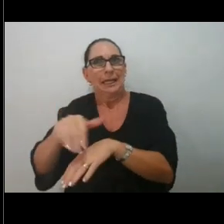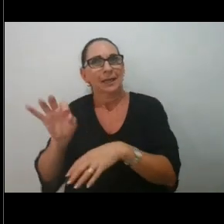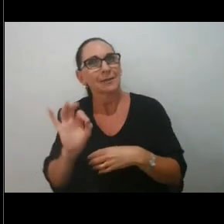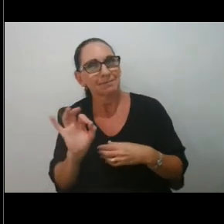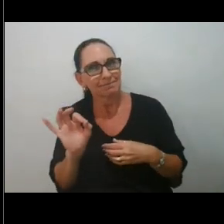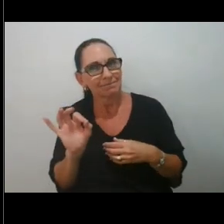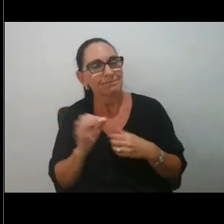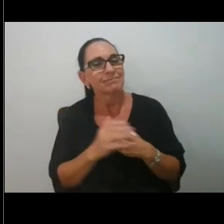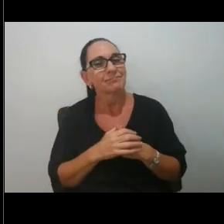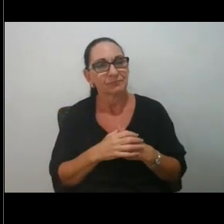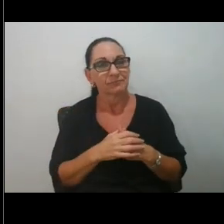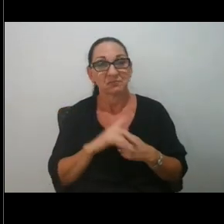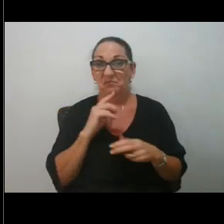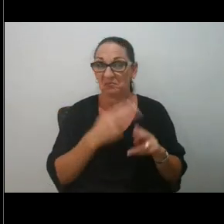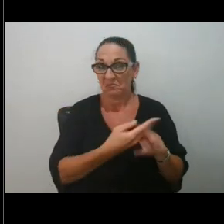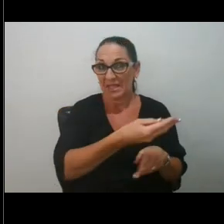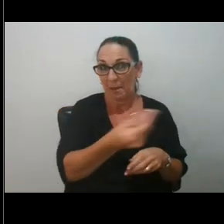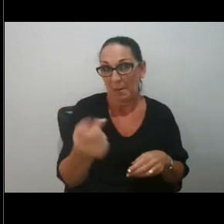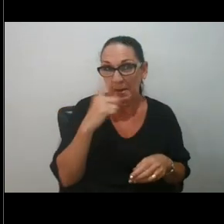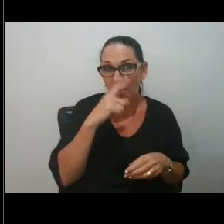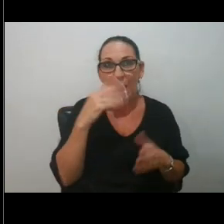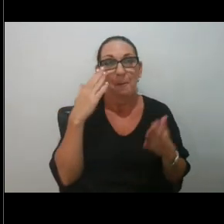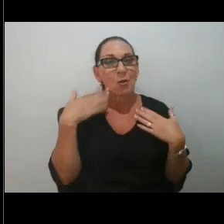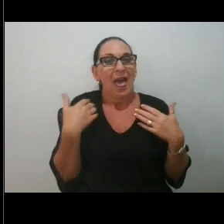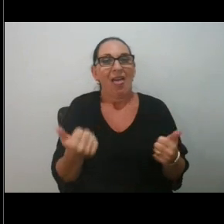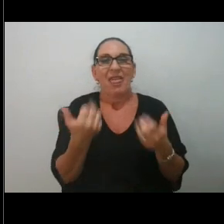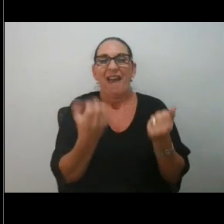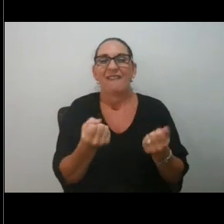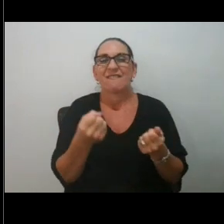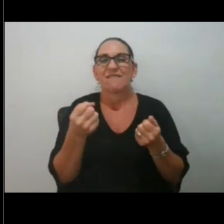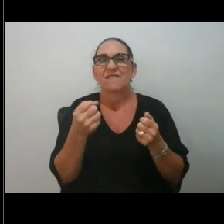mental health treatment plans are in place they get some encouragement some assistance